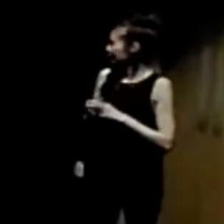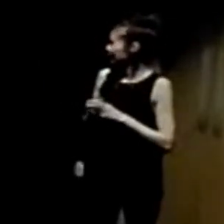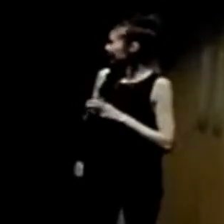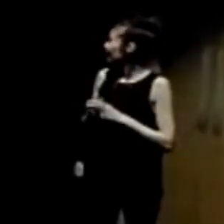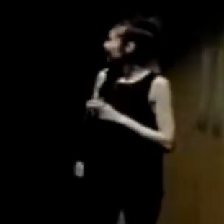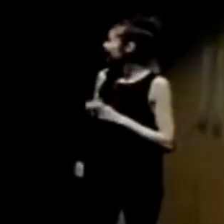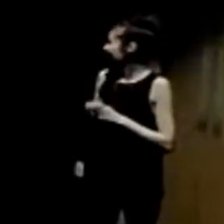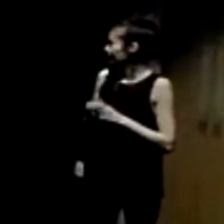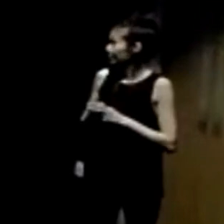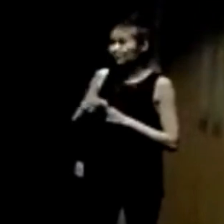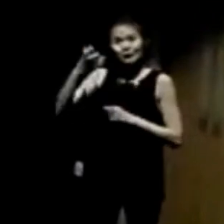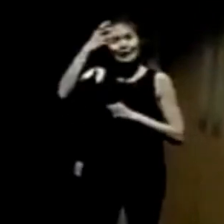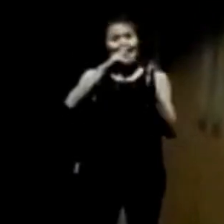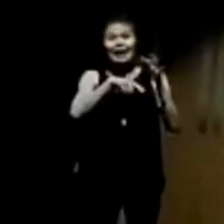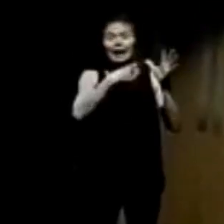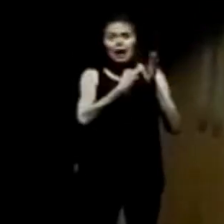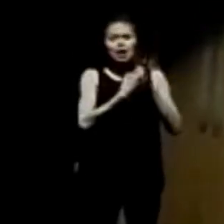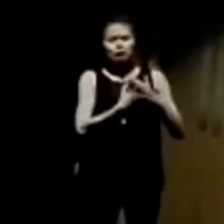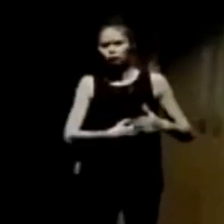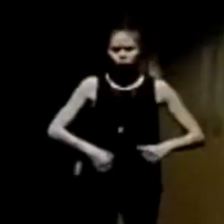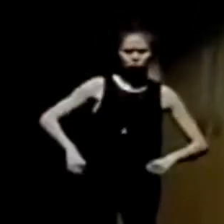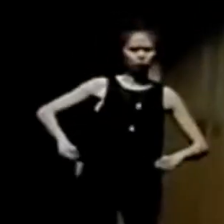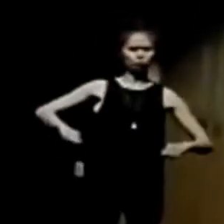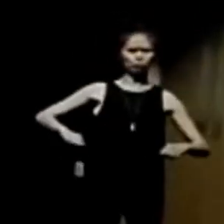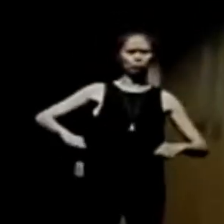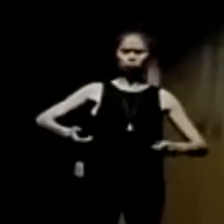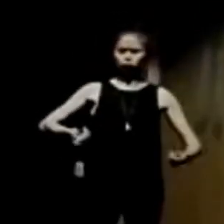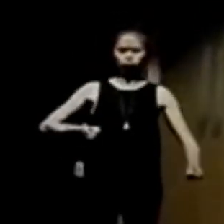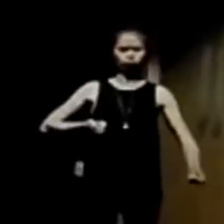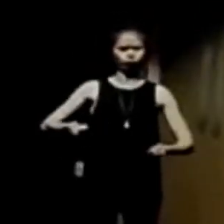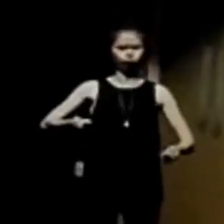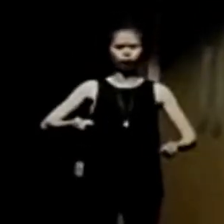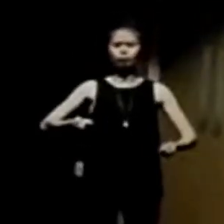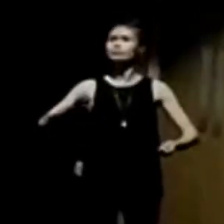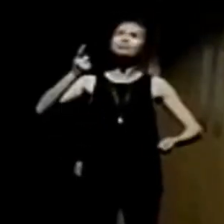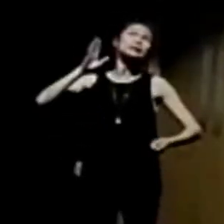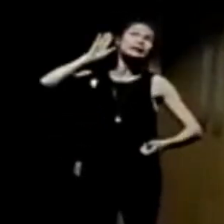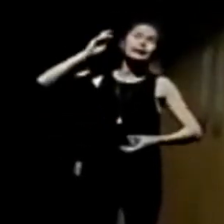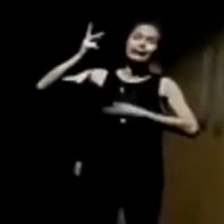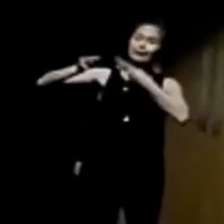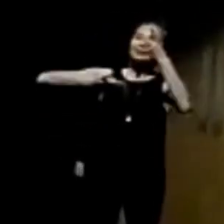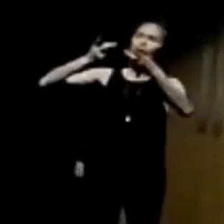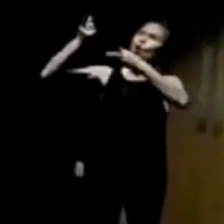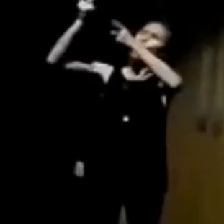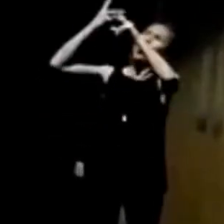So, we see King Lear sitting on his throne, God save the King plays, which we all love.